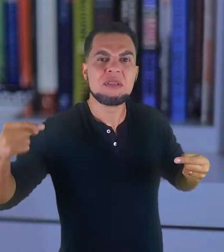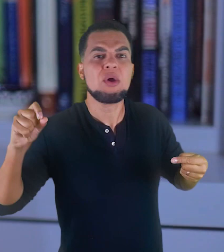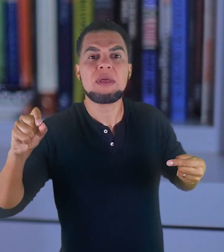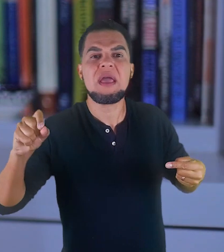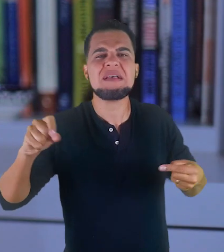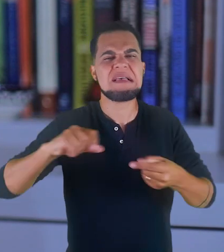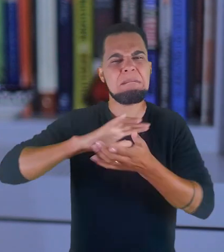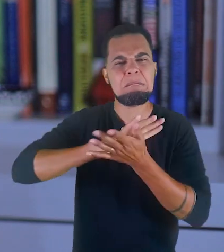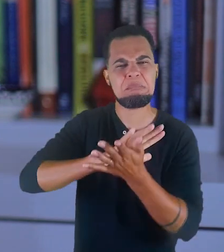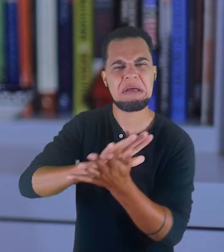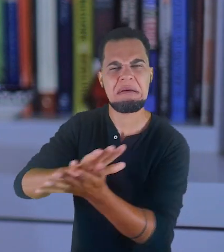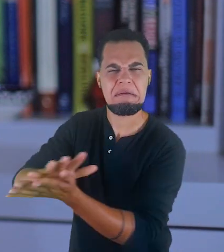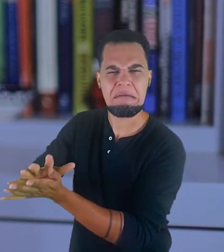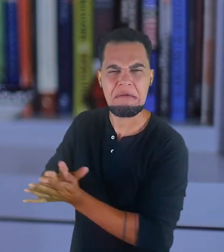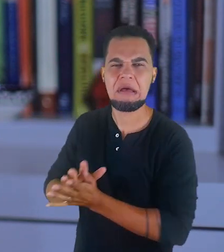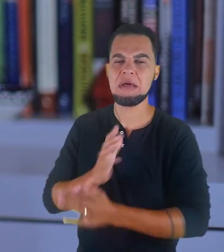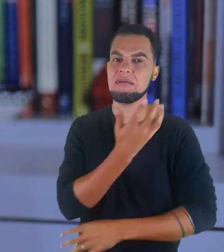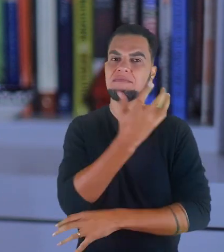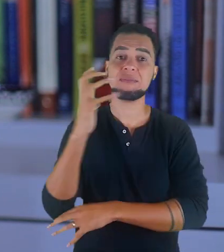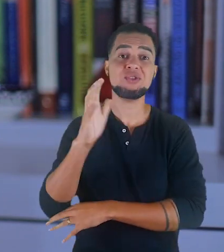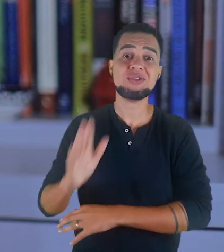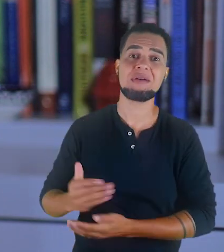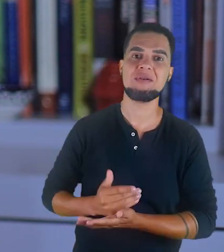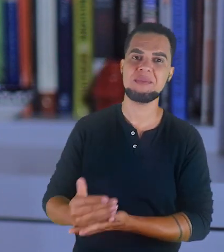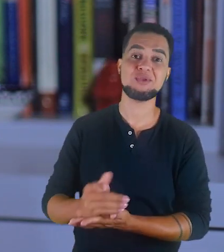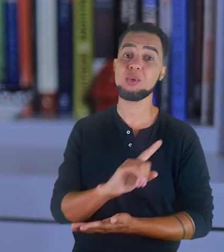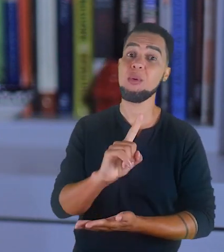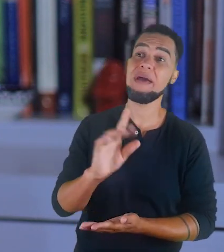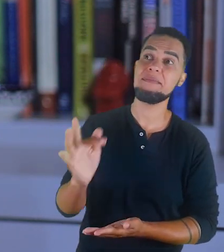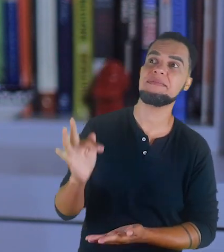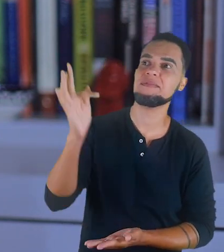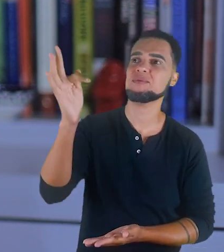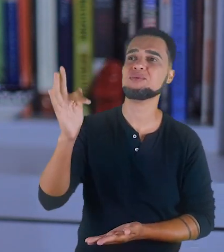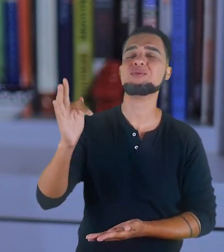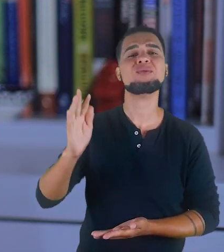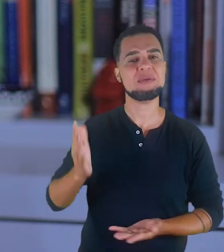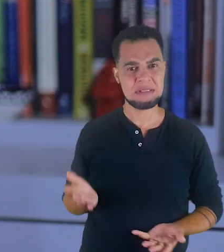the ecological barbarism that is already happening. It is not something that may only happen in the future.